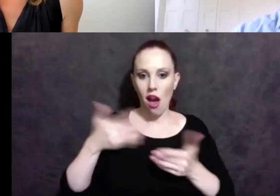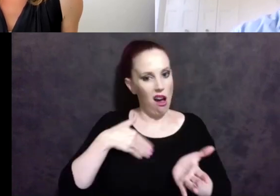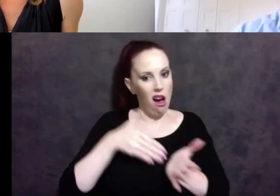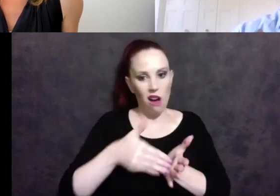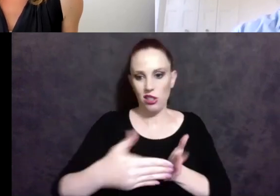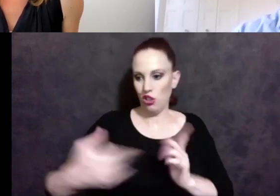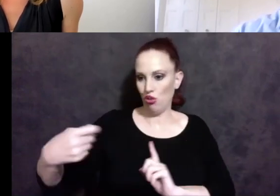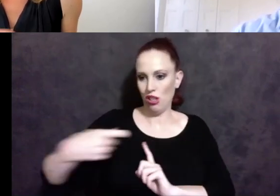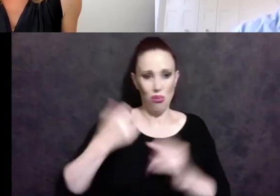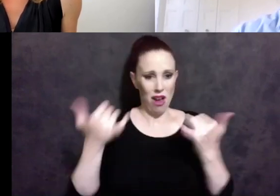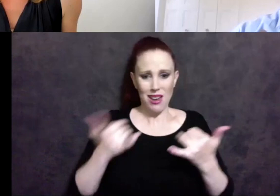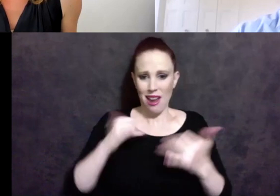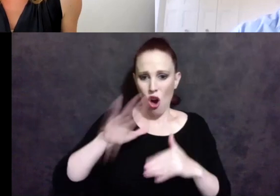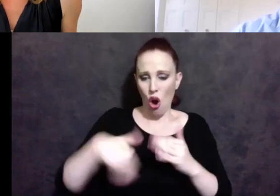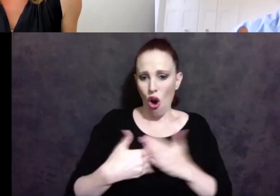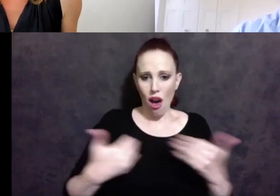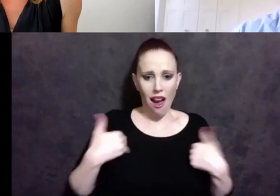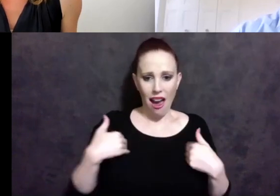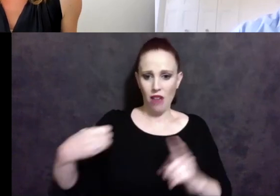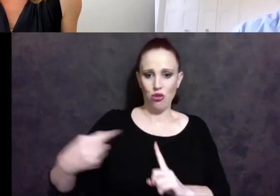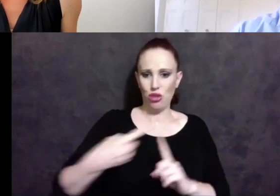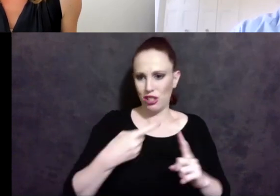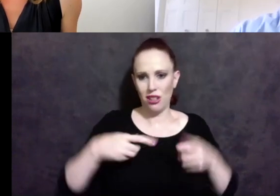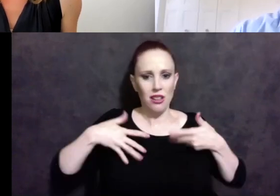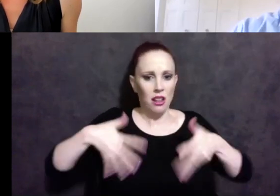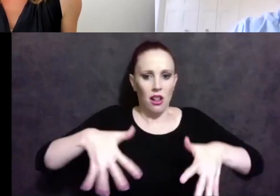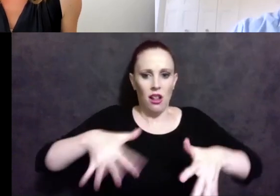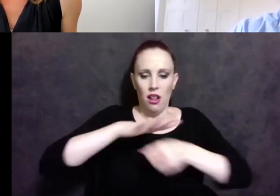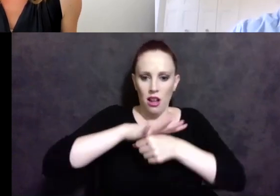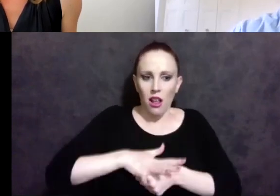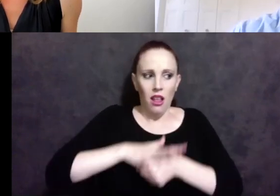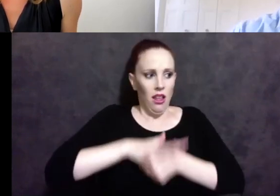triggered because of heightened stress and anxiety and we are interacting on the space